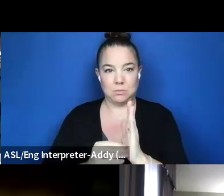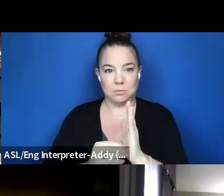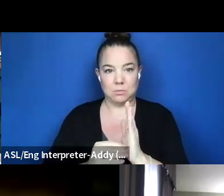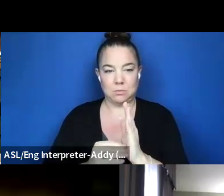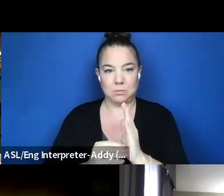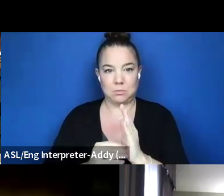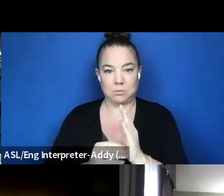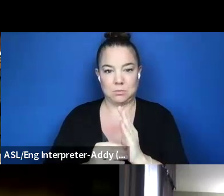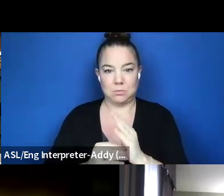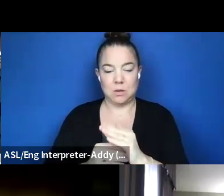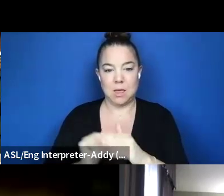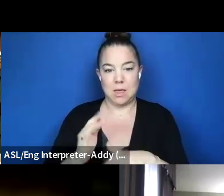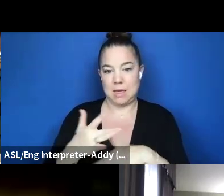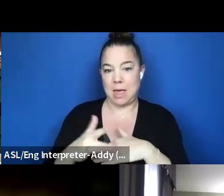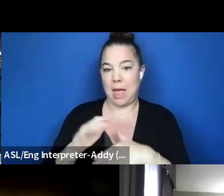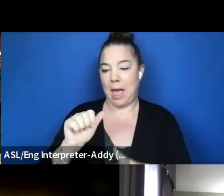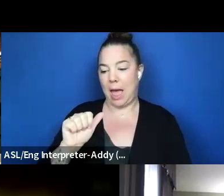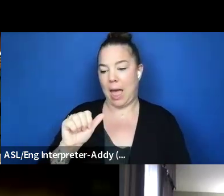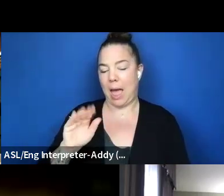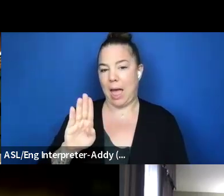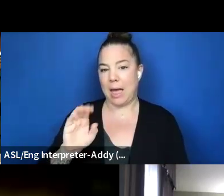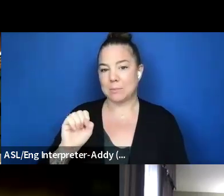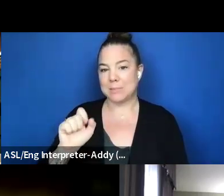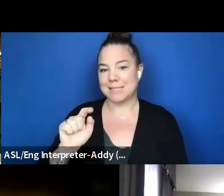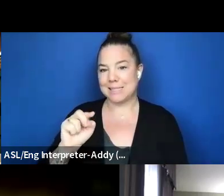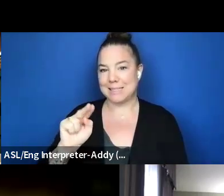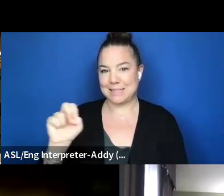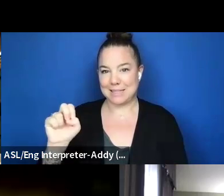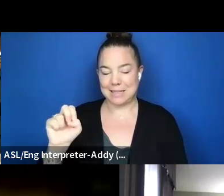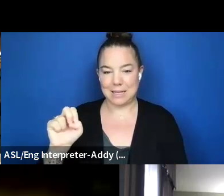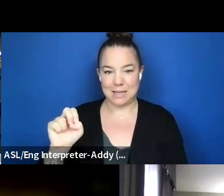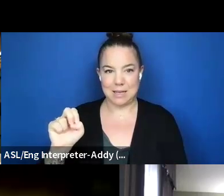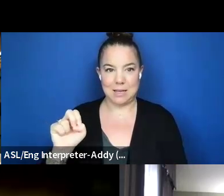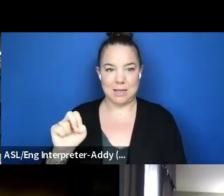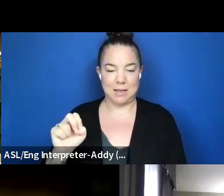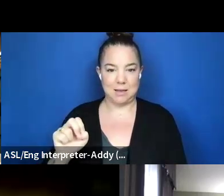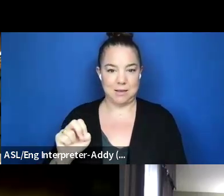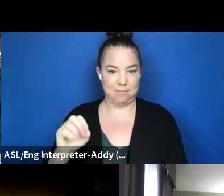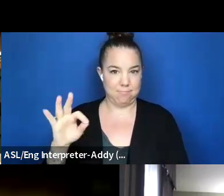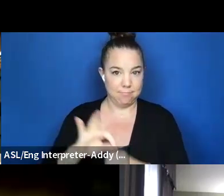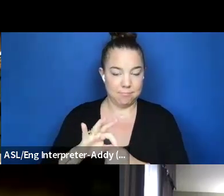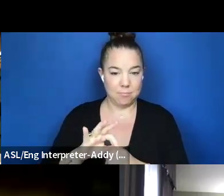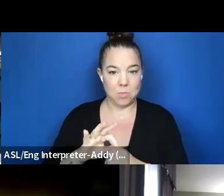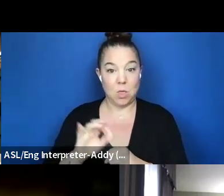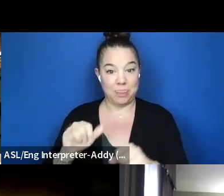Adeleigh Belyeu: absentee ballot application, or the affidavit envelope. Adeleigh Belyeu: and even figuring out